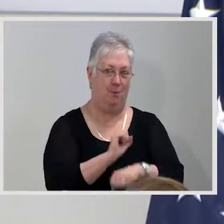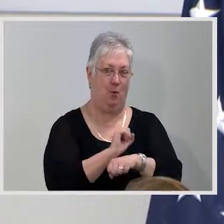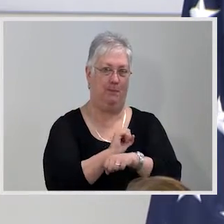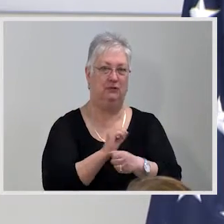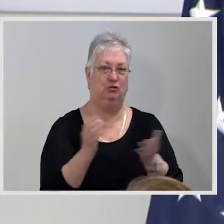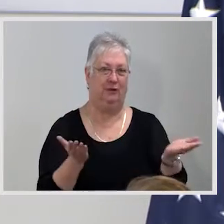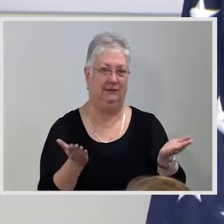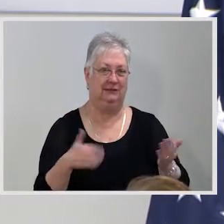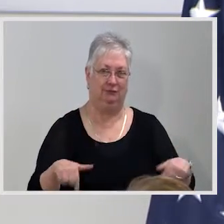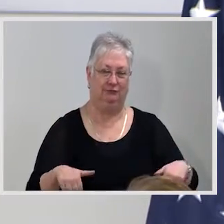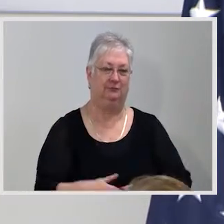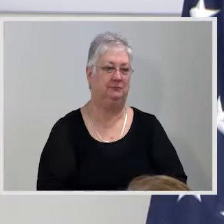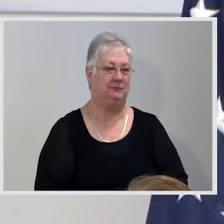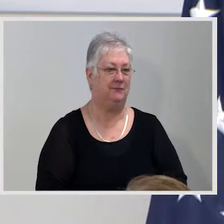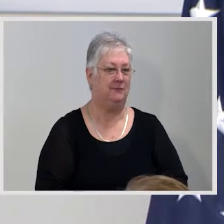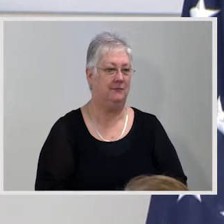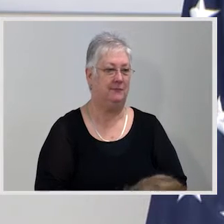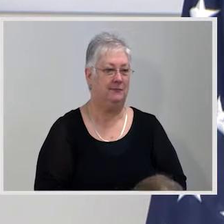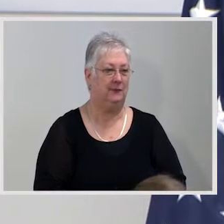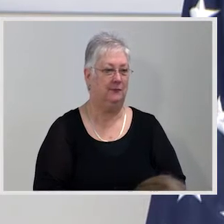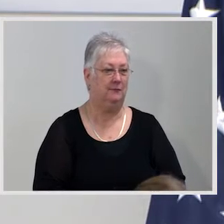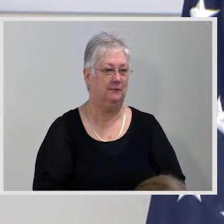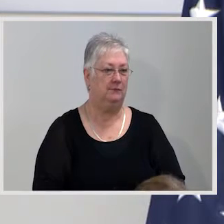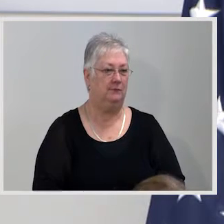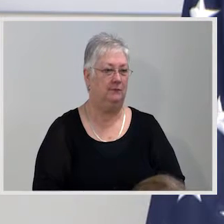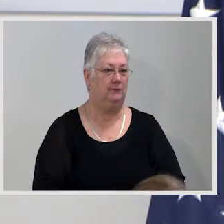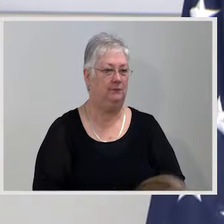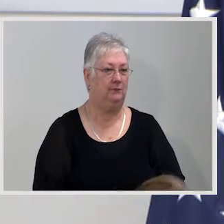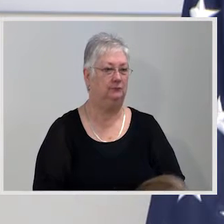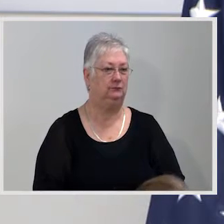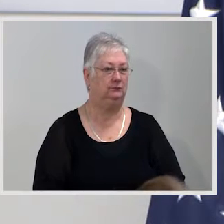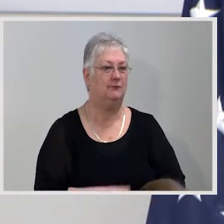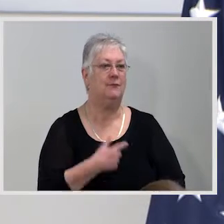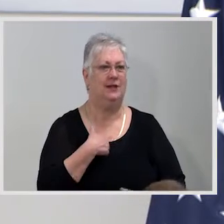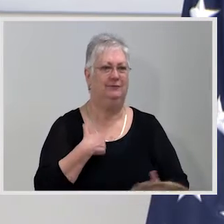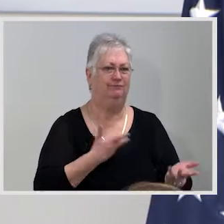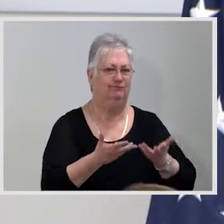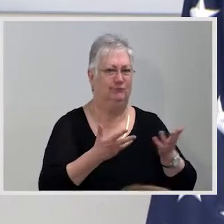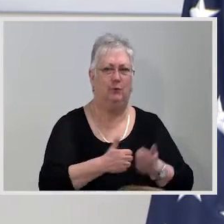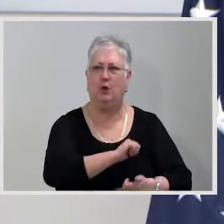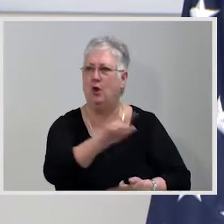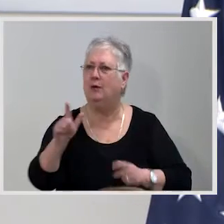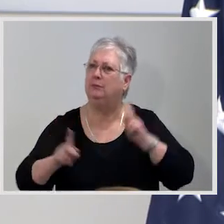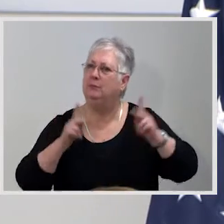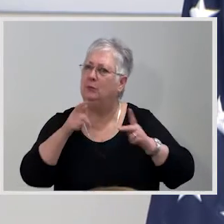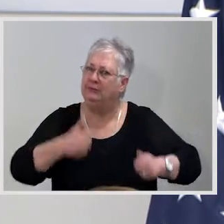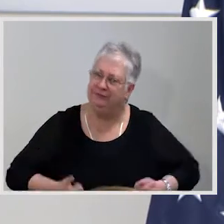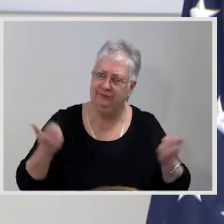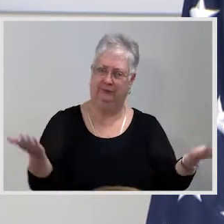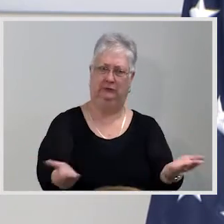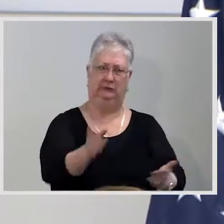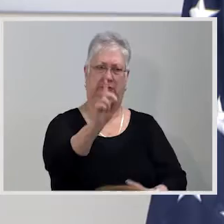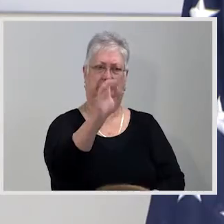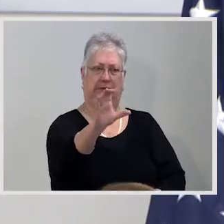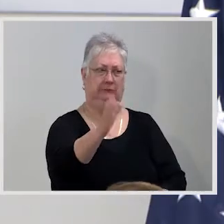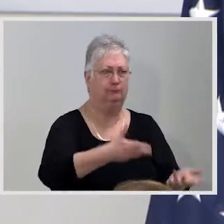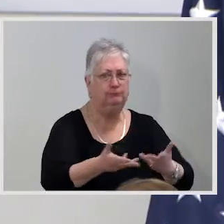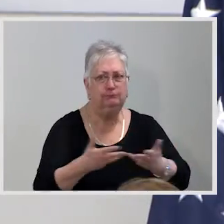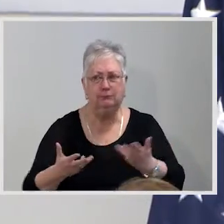ENGAGE WITH RESIDENTS ABOUT ALL THE BUDGET PRIORITIES THAT YOU SEE BEFORE YOU. SO WITHOUT FURTHER ADO, I'D LIKE TO INTRODUCE MAYOR MURIEL BOWSER.